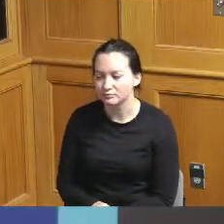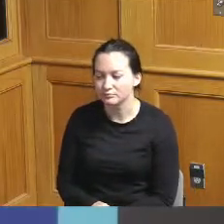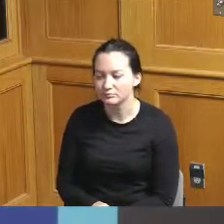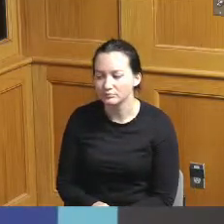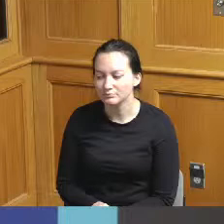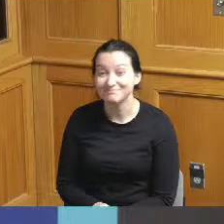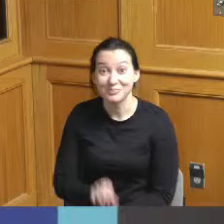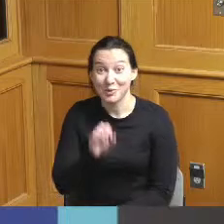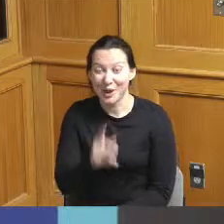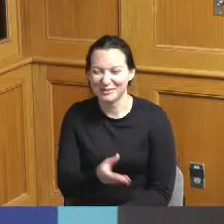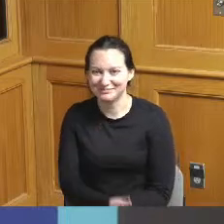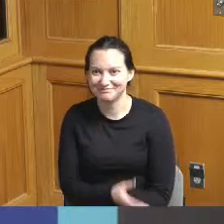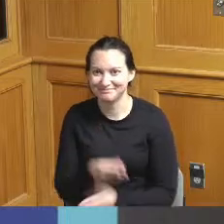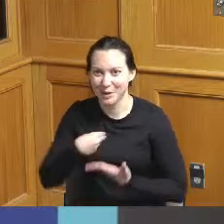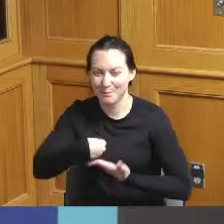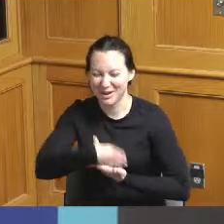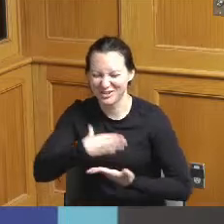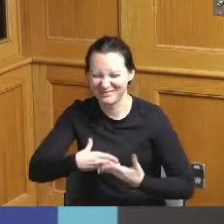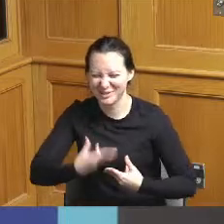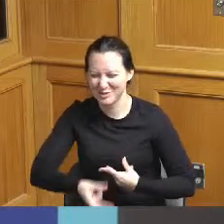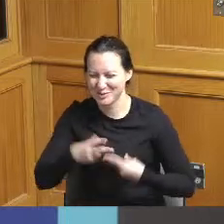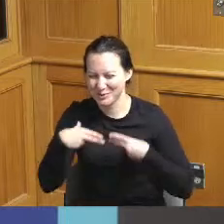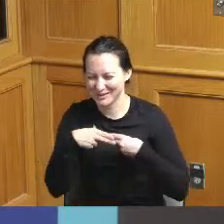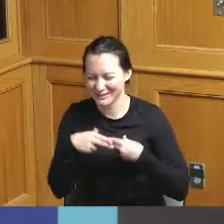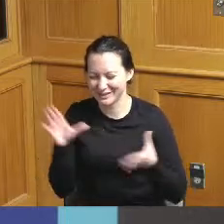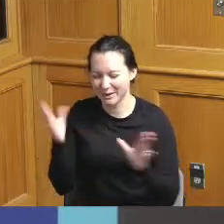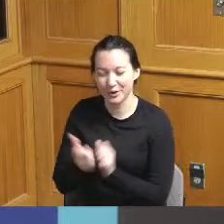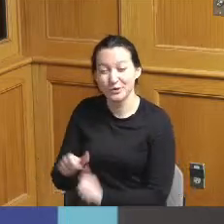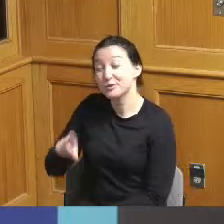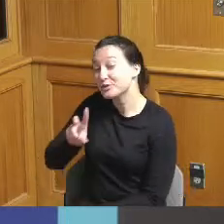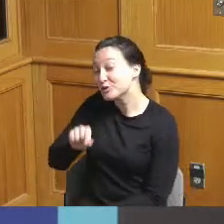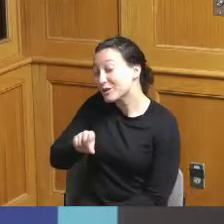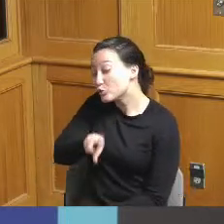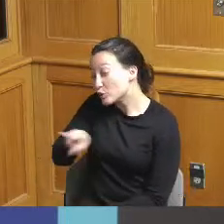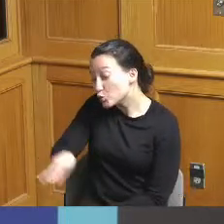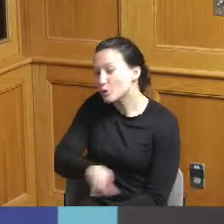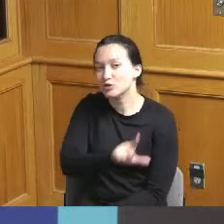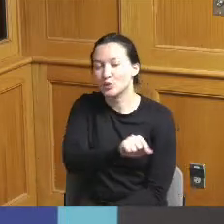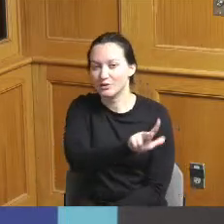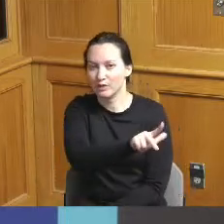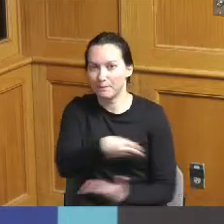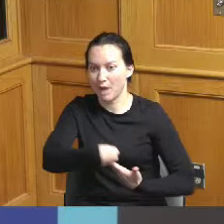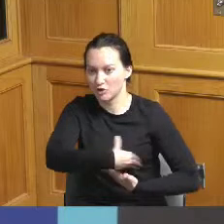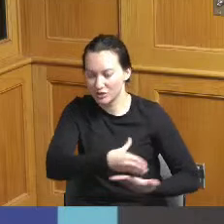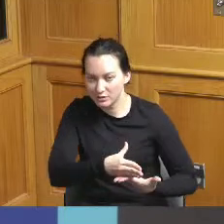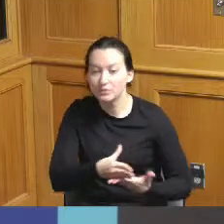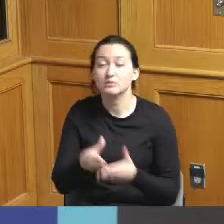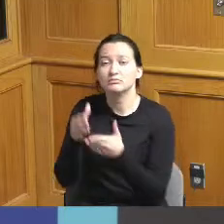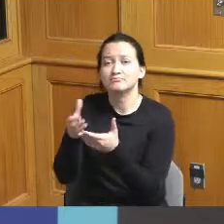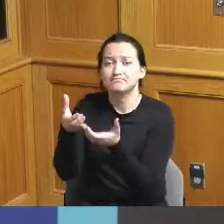okay so into the budget the next two slides compare 2022 and 2023 budget by division as